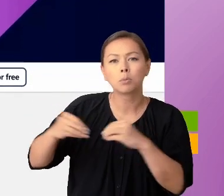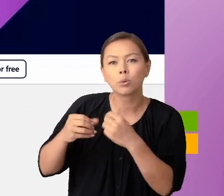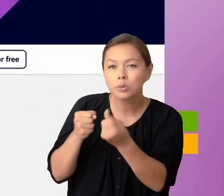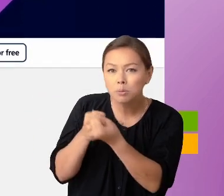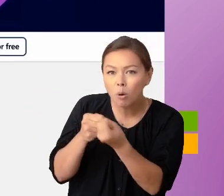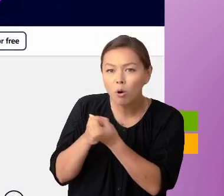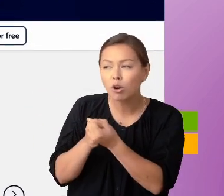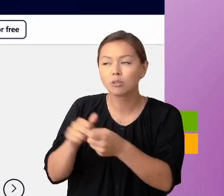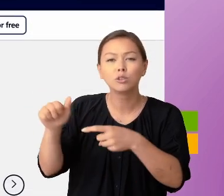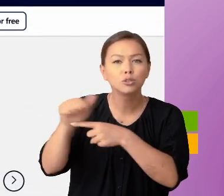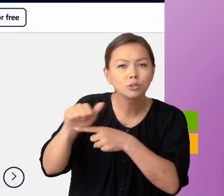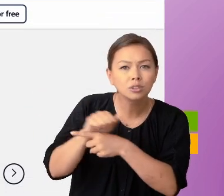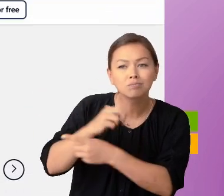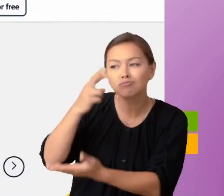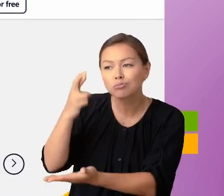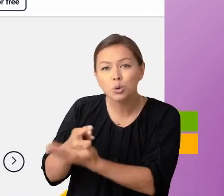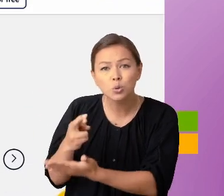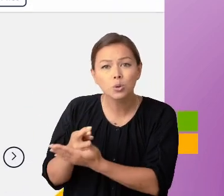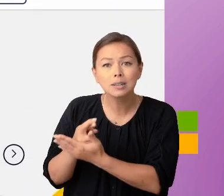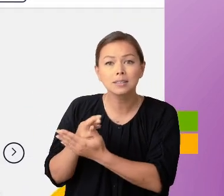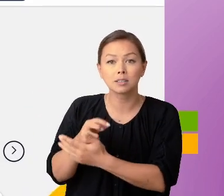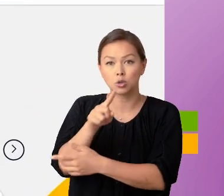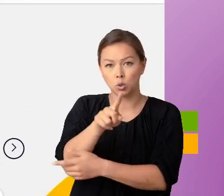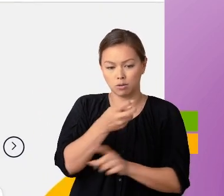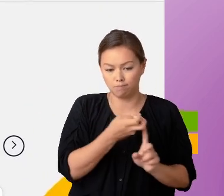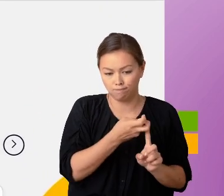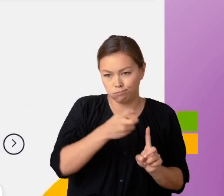support, training, and resources available to assist your transition